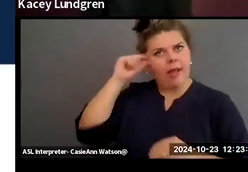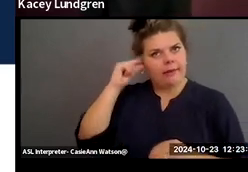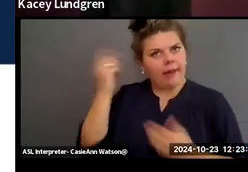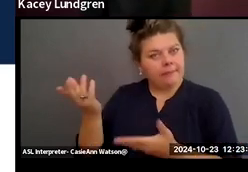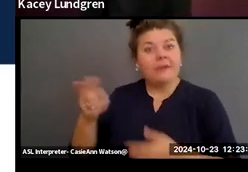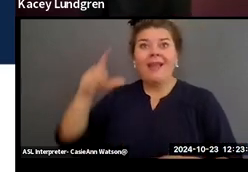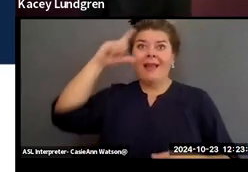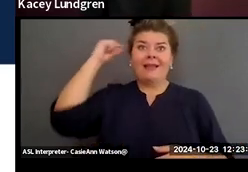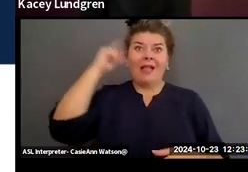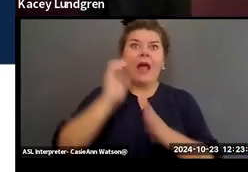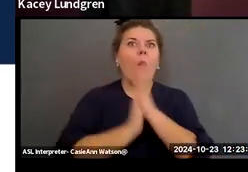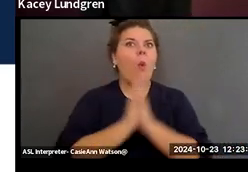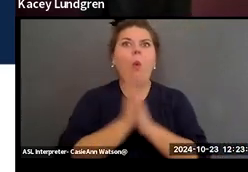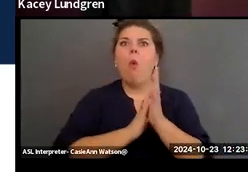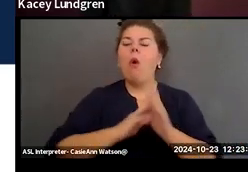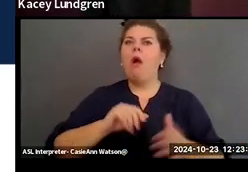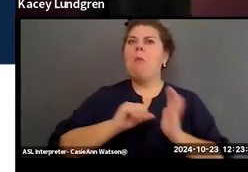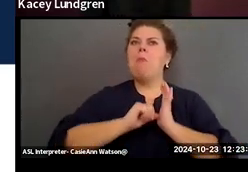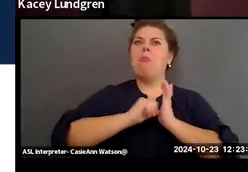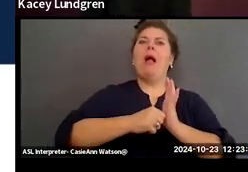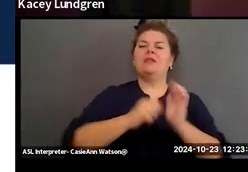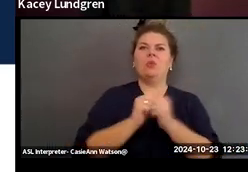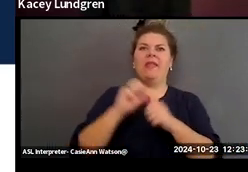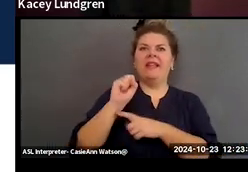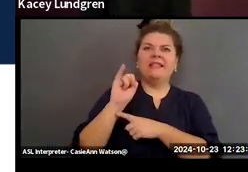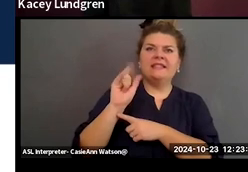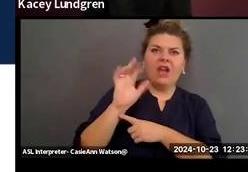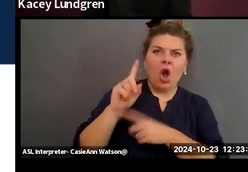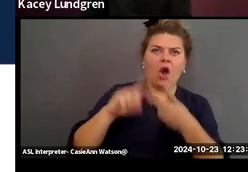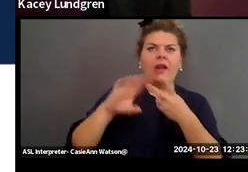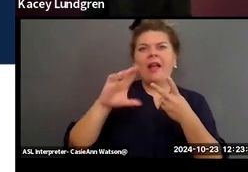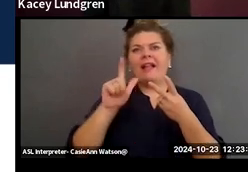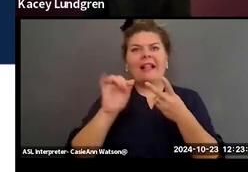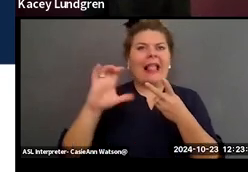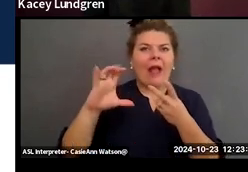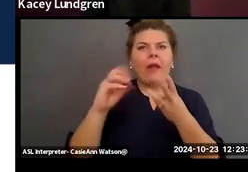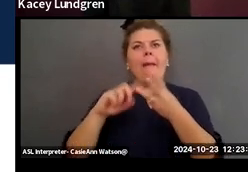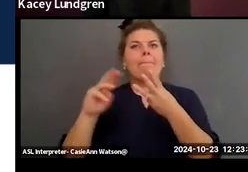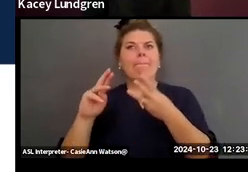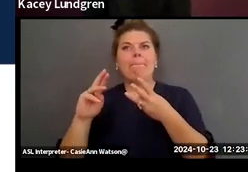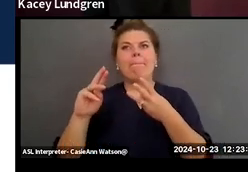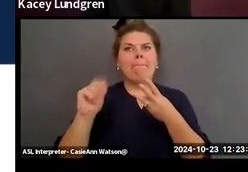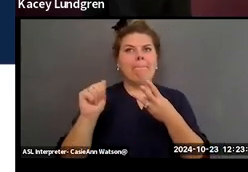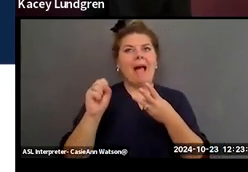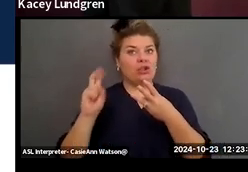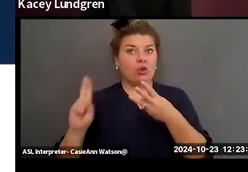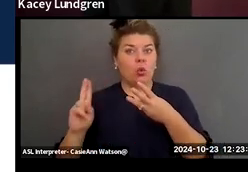Gallaudet was already impressed with Sicard, Clerc, and Massieu, but after seeing the school, he was sold.